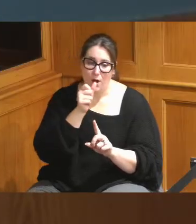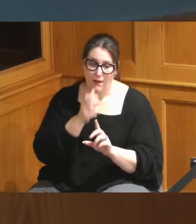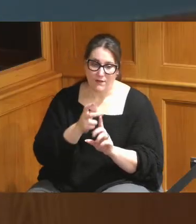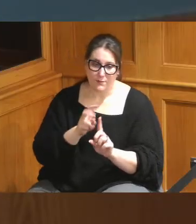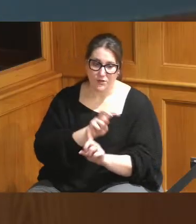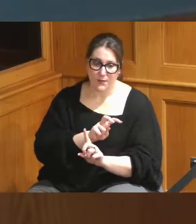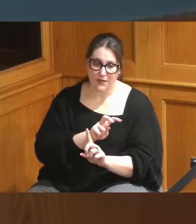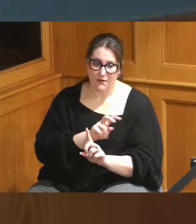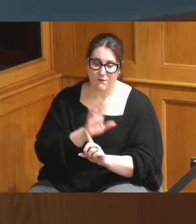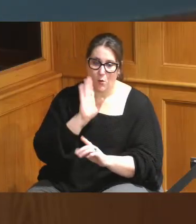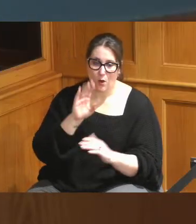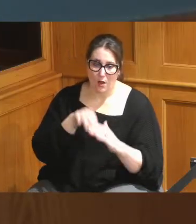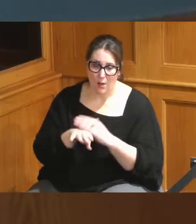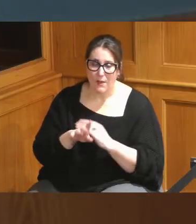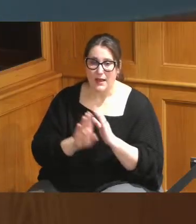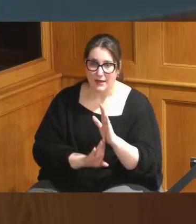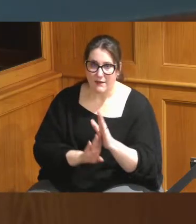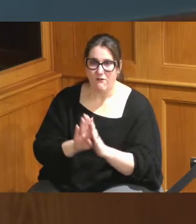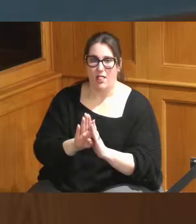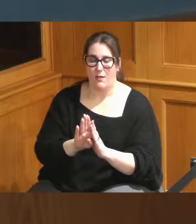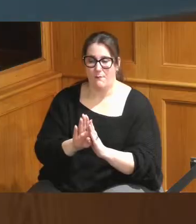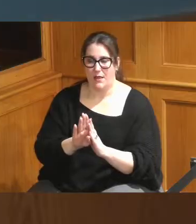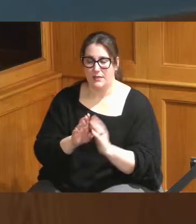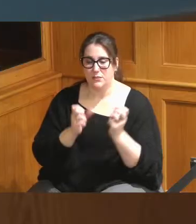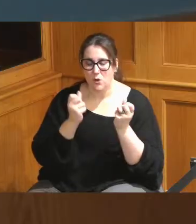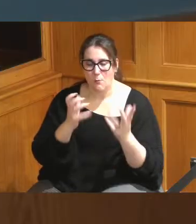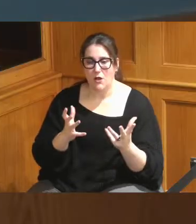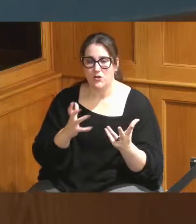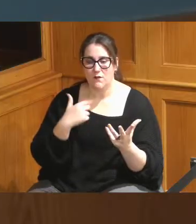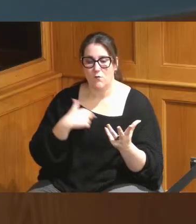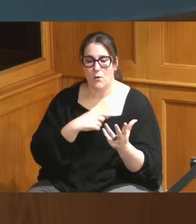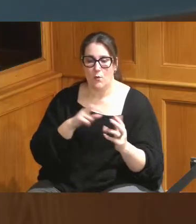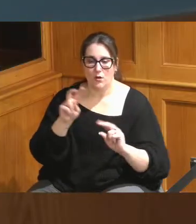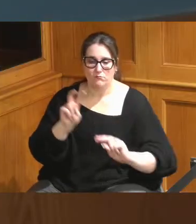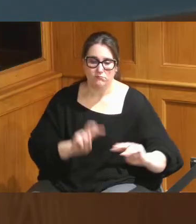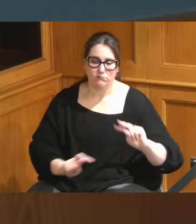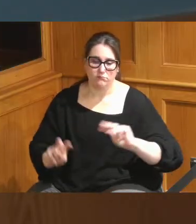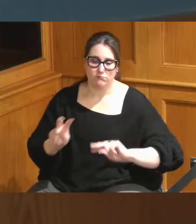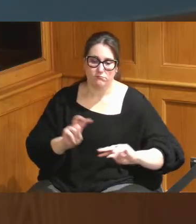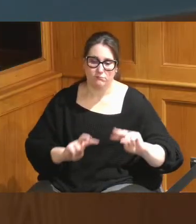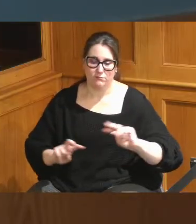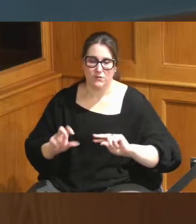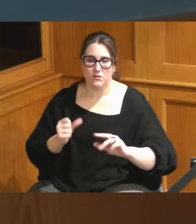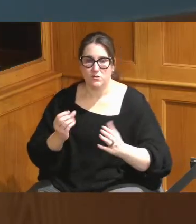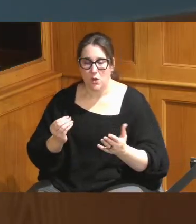in and develop um, so much of what we're looking at here. Um, so these the public investment is